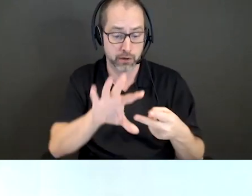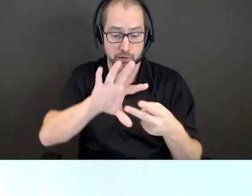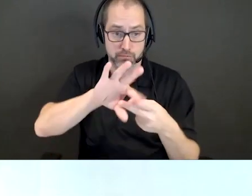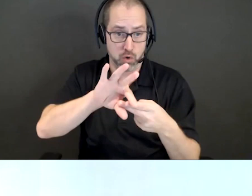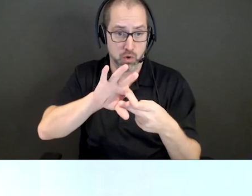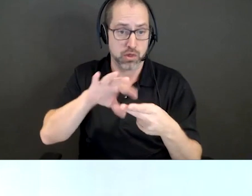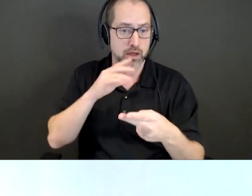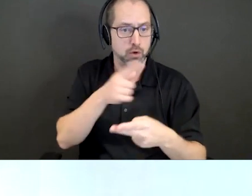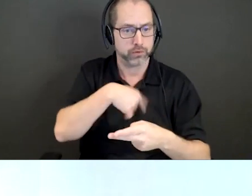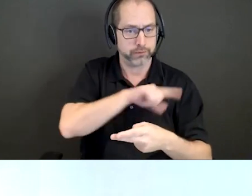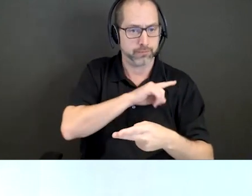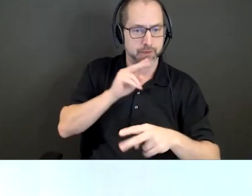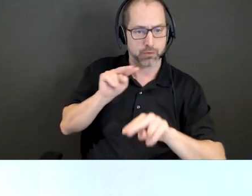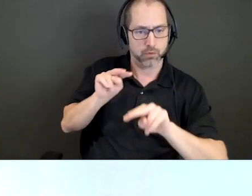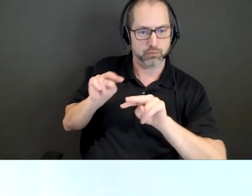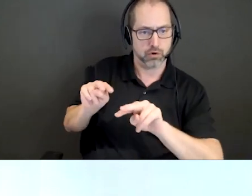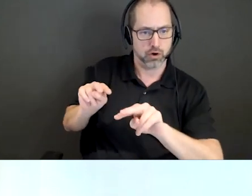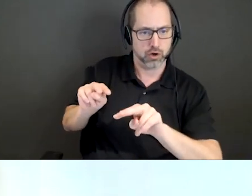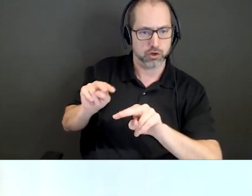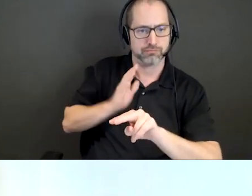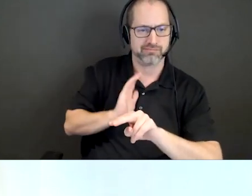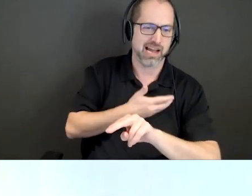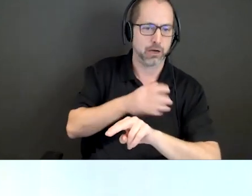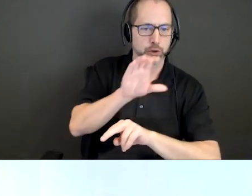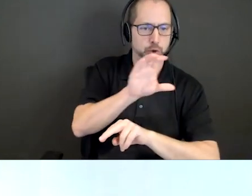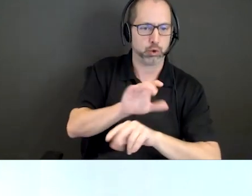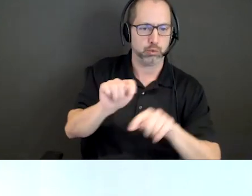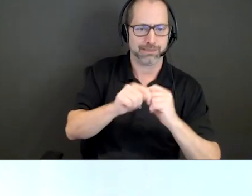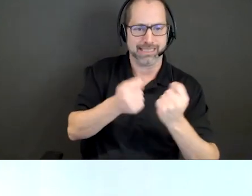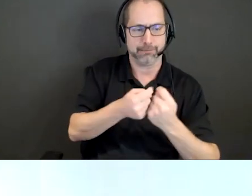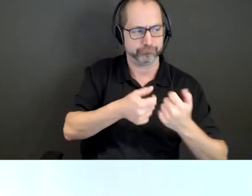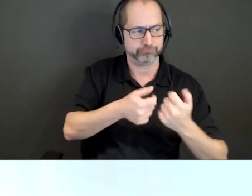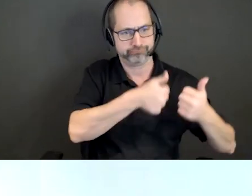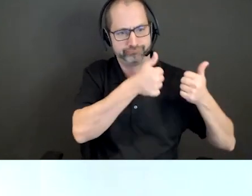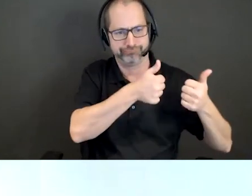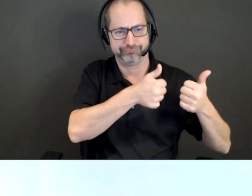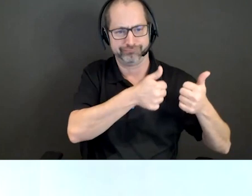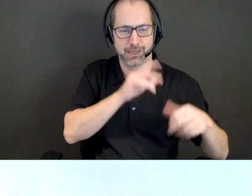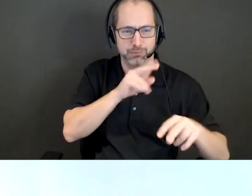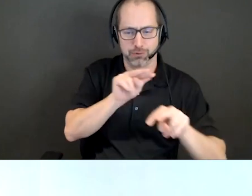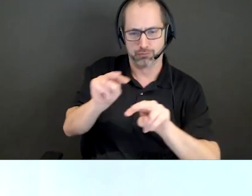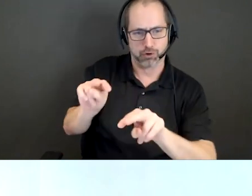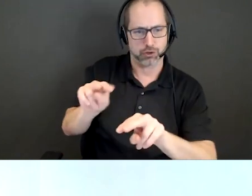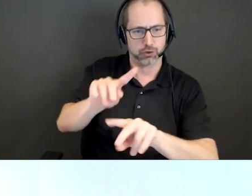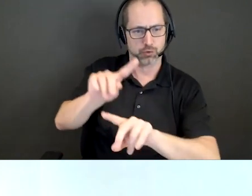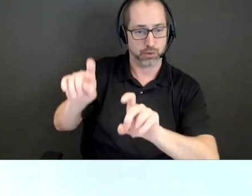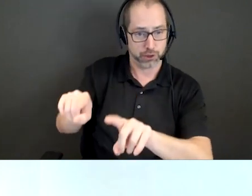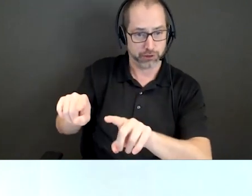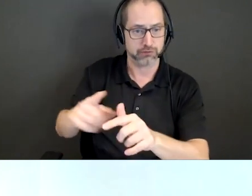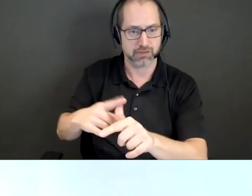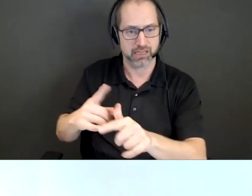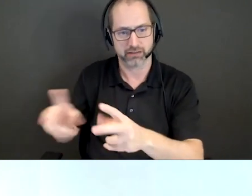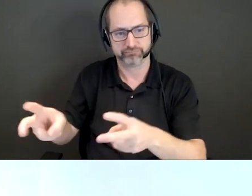be monitored by the amazing Zoom team I have here with me and will be moderated in the session. You